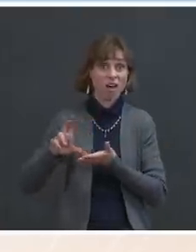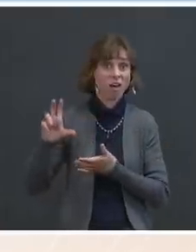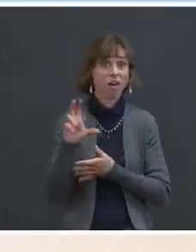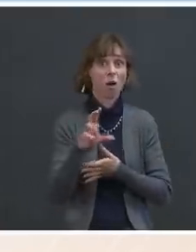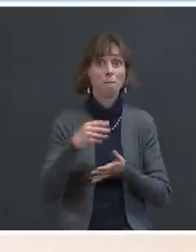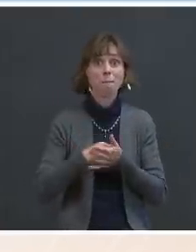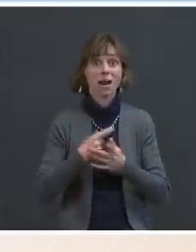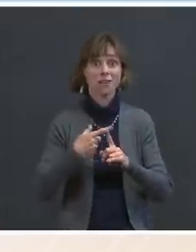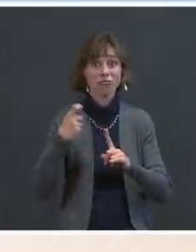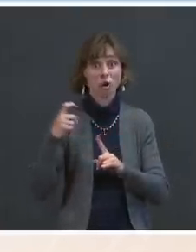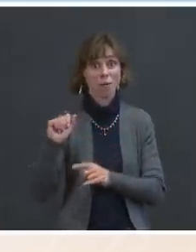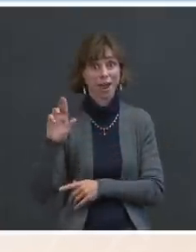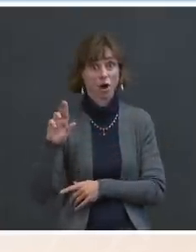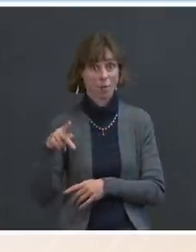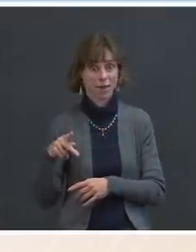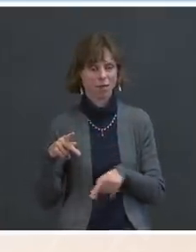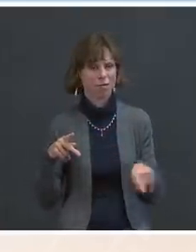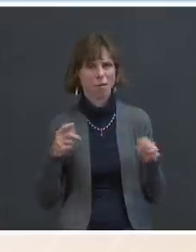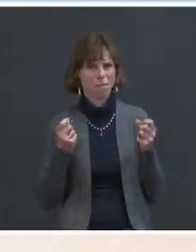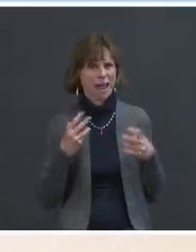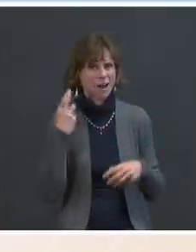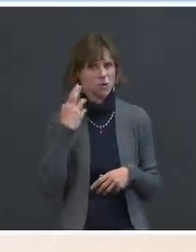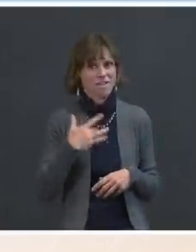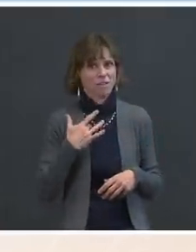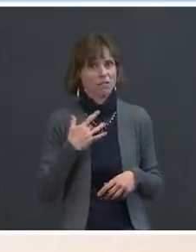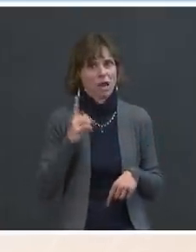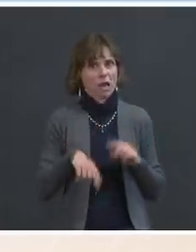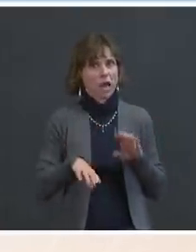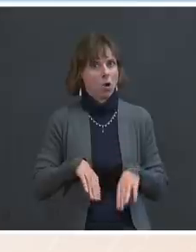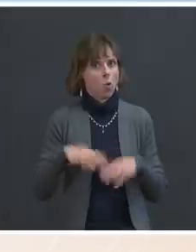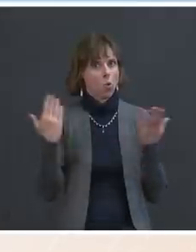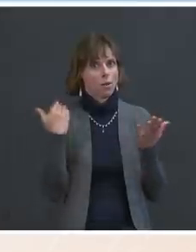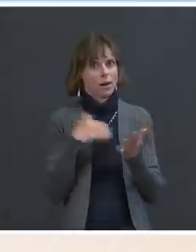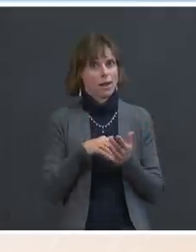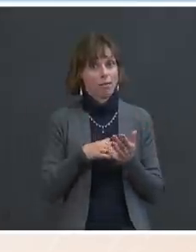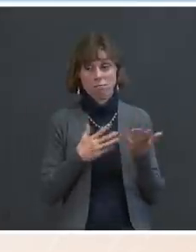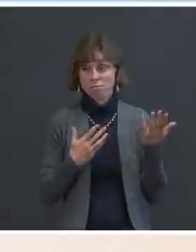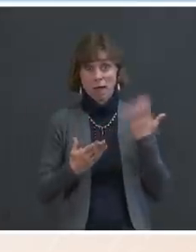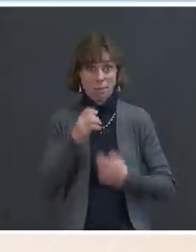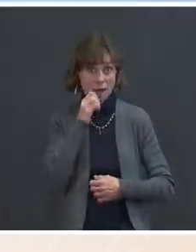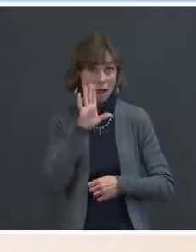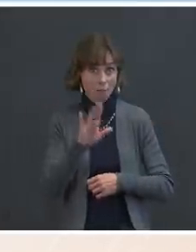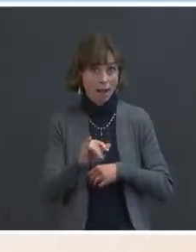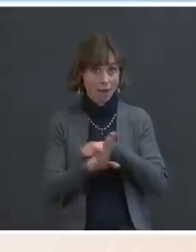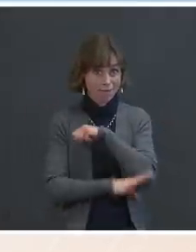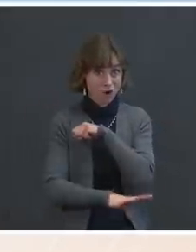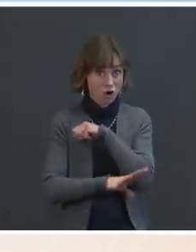there's still lots of reasons they're not sure if they can reopen even, you know, by this fall, including building consensus around how to do it.